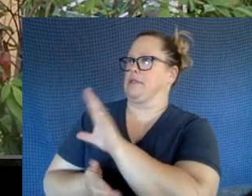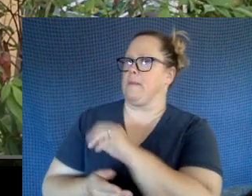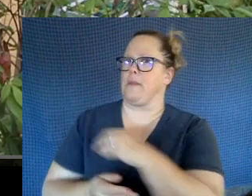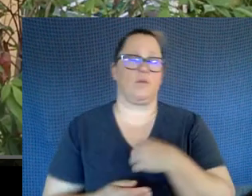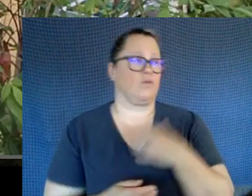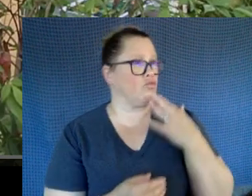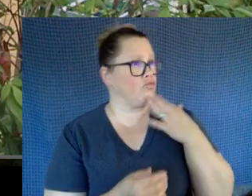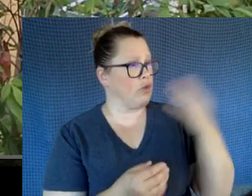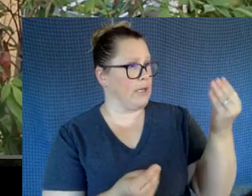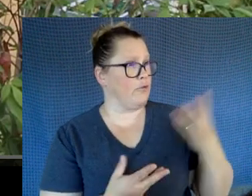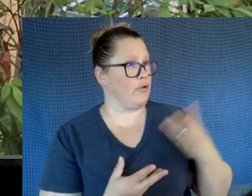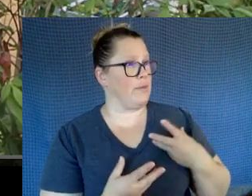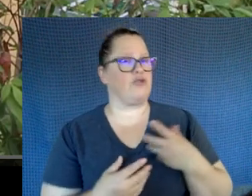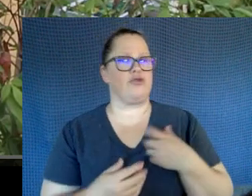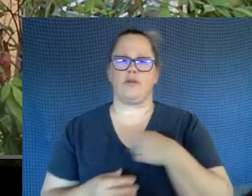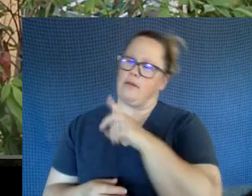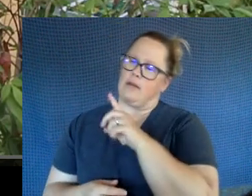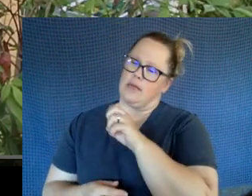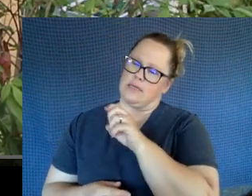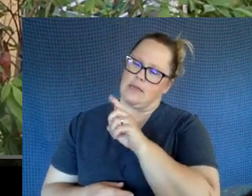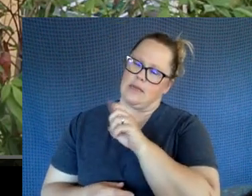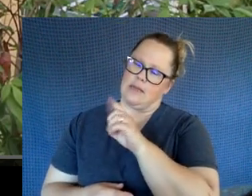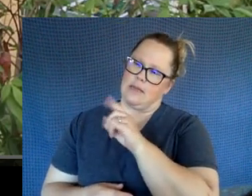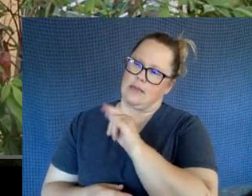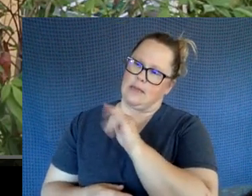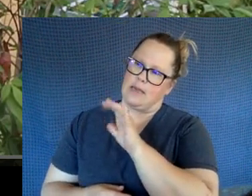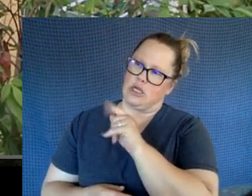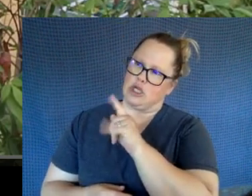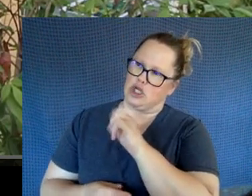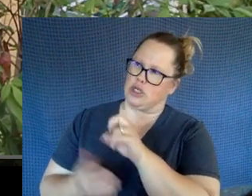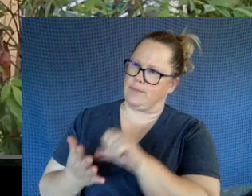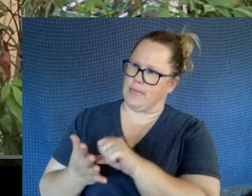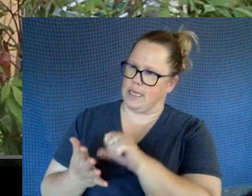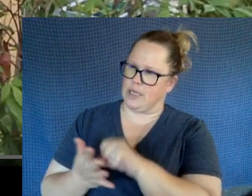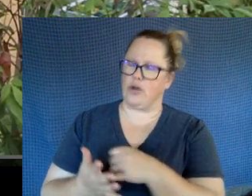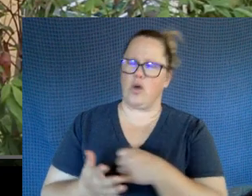dedication page. Oh now that would be like if you wrote a book and you said